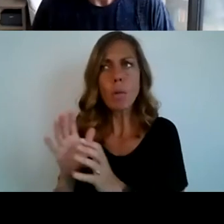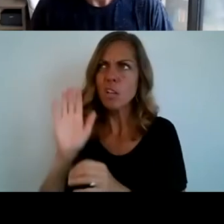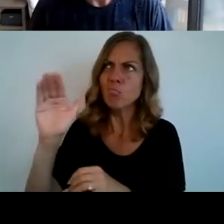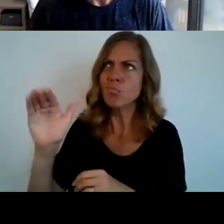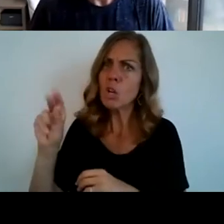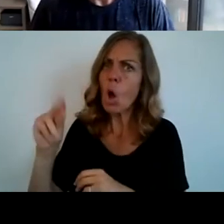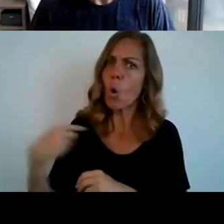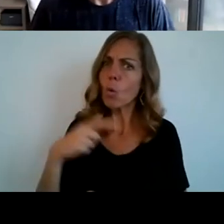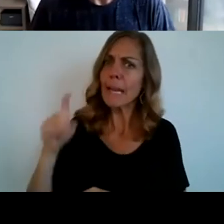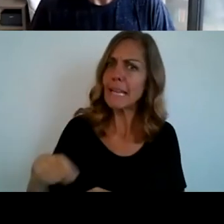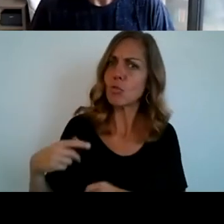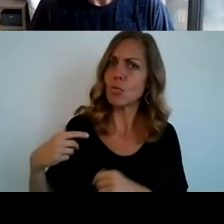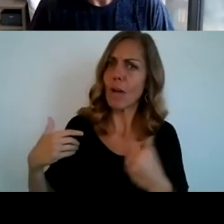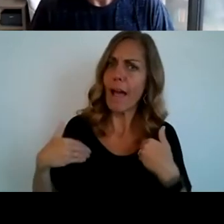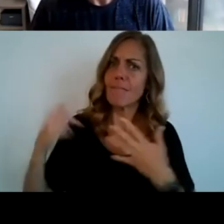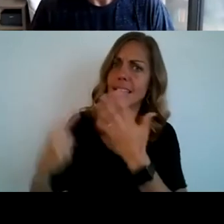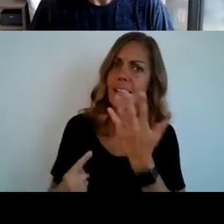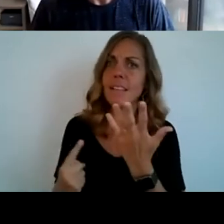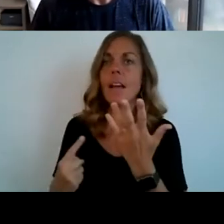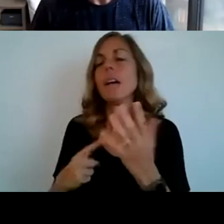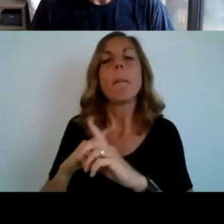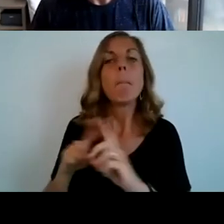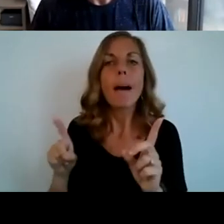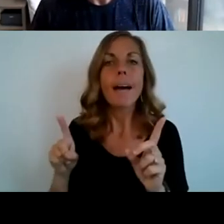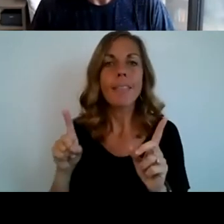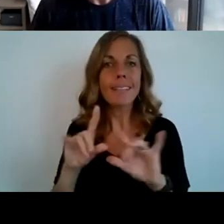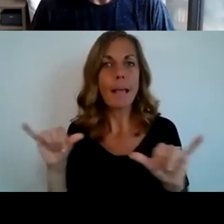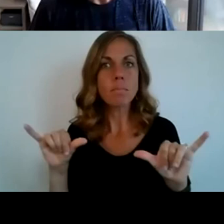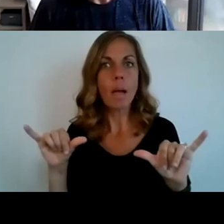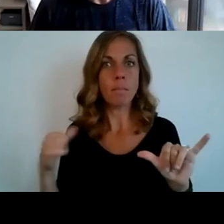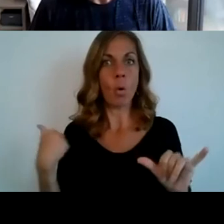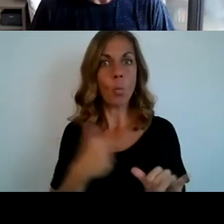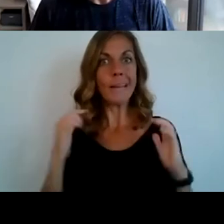they need to be safe and successful. But as, you know, customers of those products and